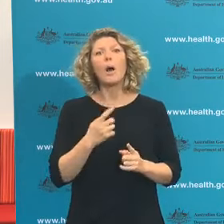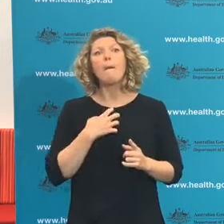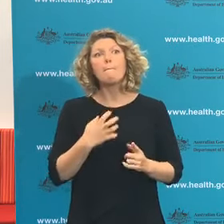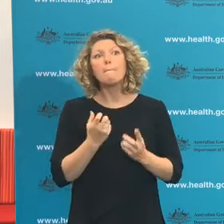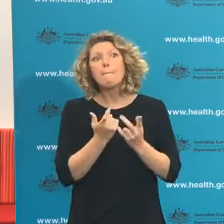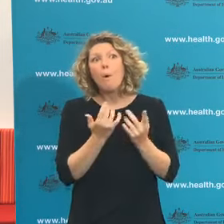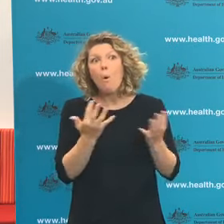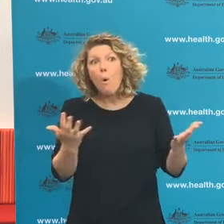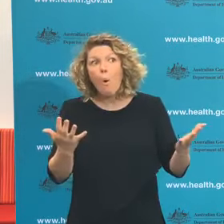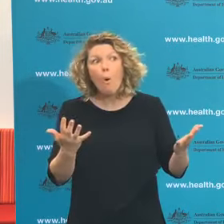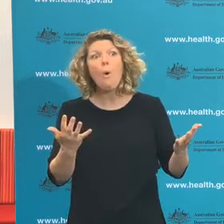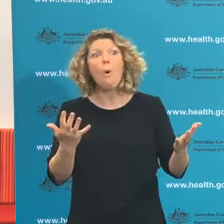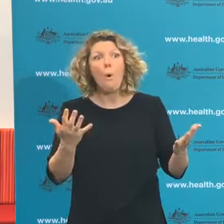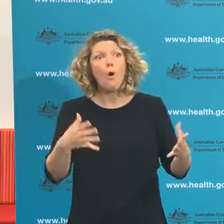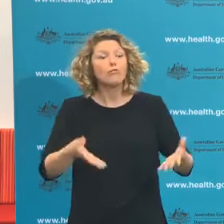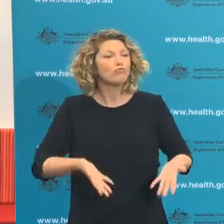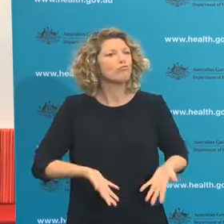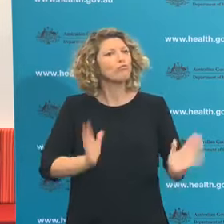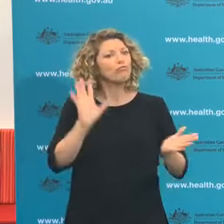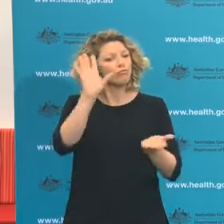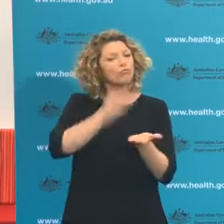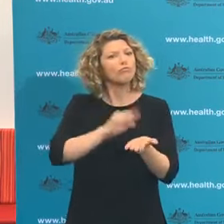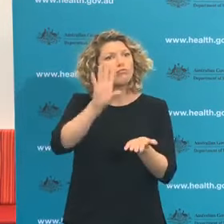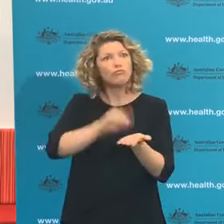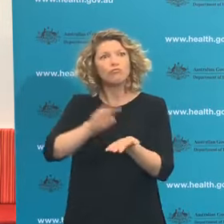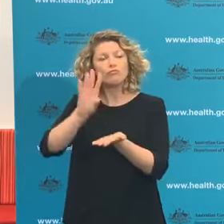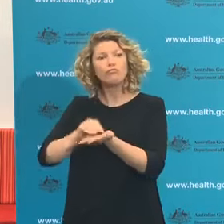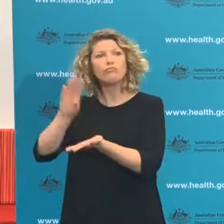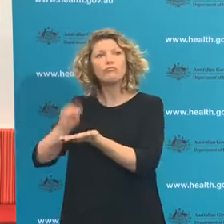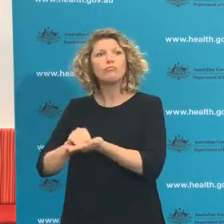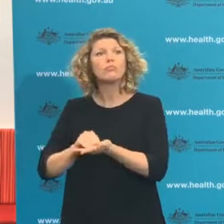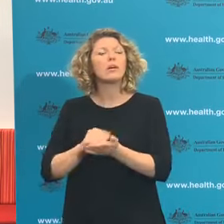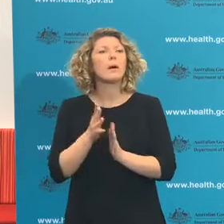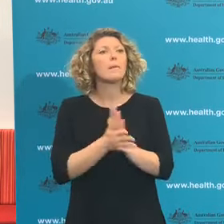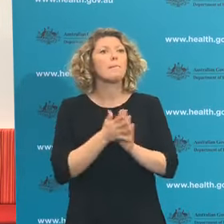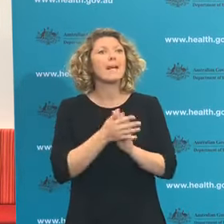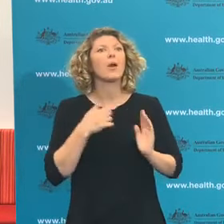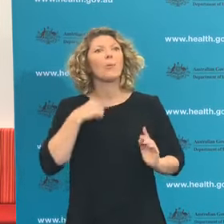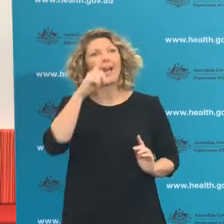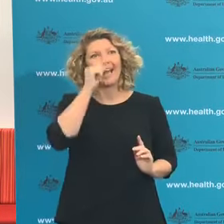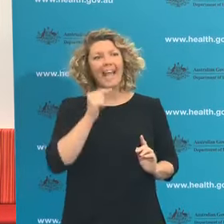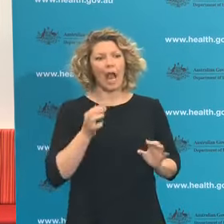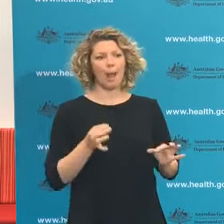take this up, the more secure we are about our public health response and the